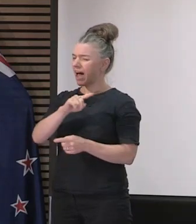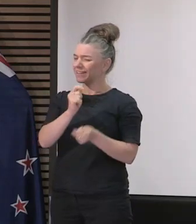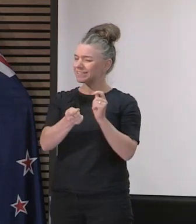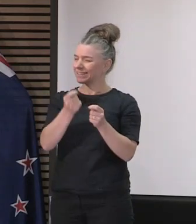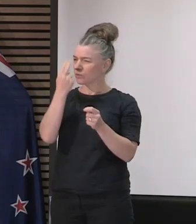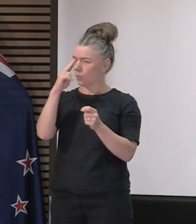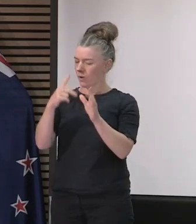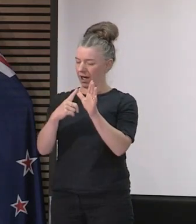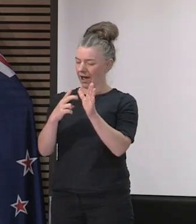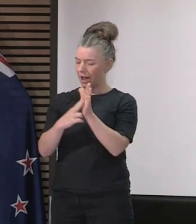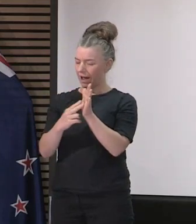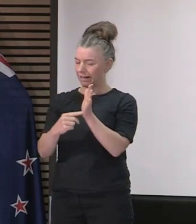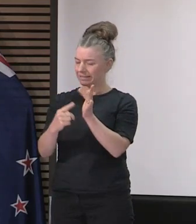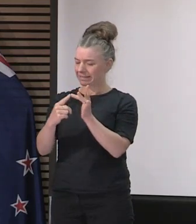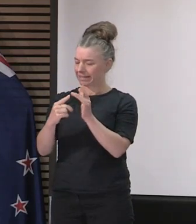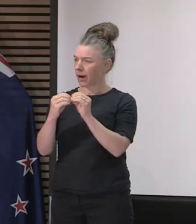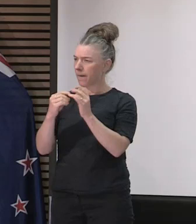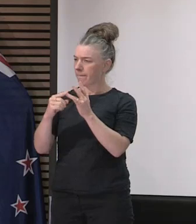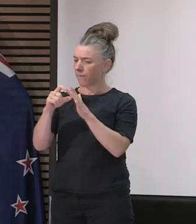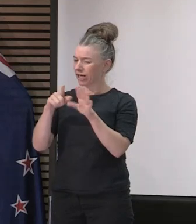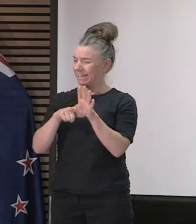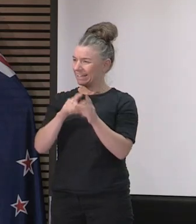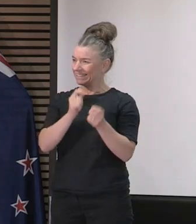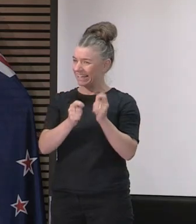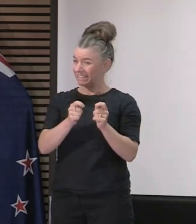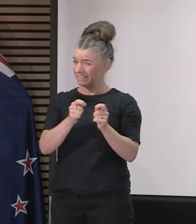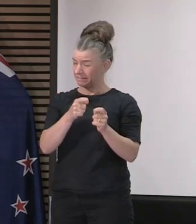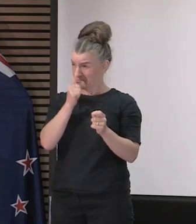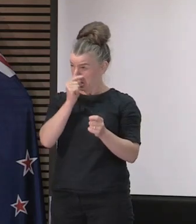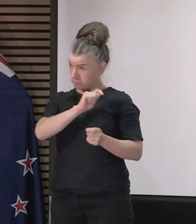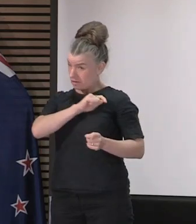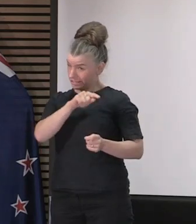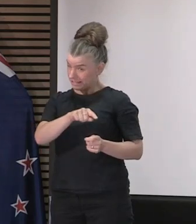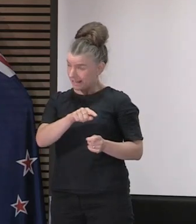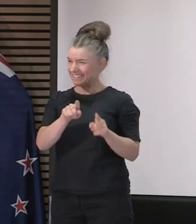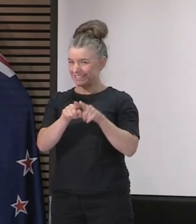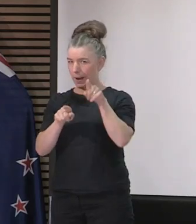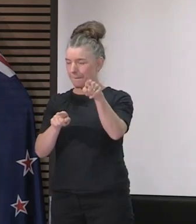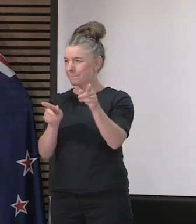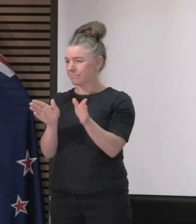accurate testing and the point of care testing is still a bit like the antibody testing,